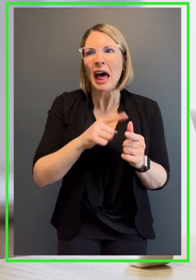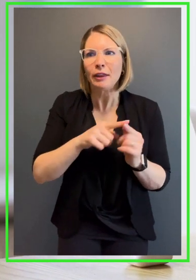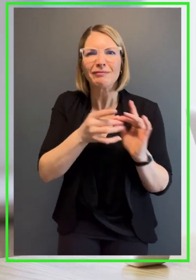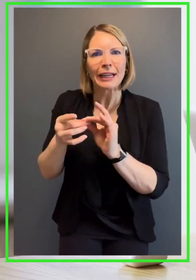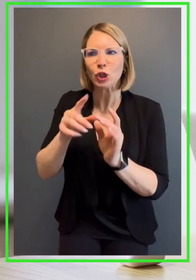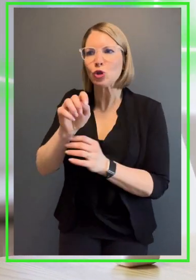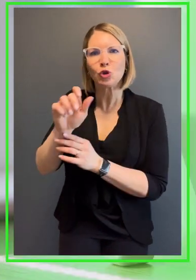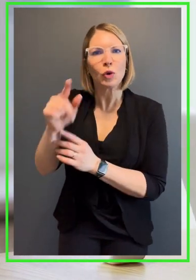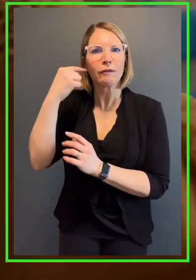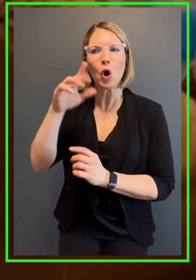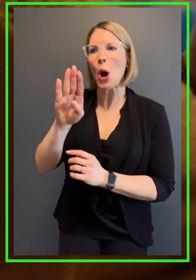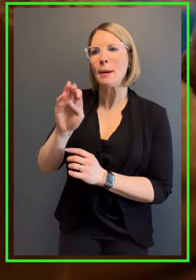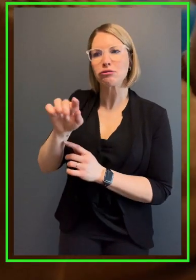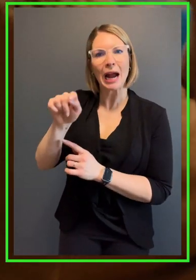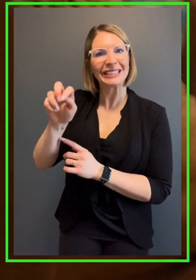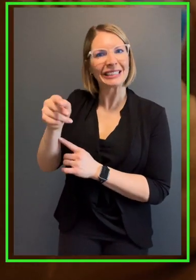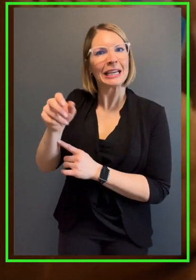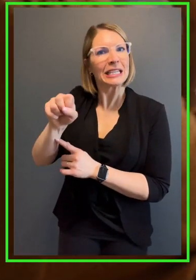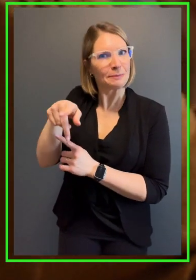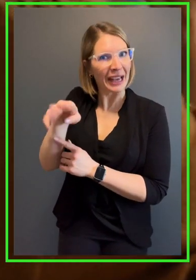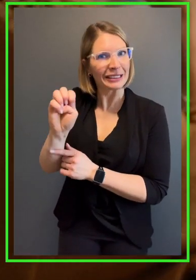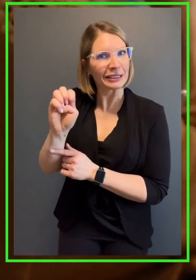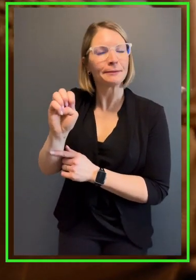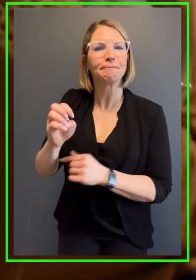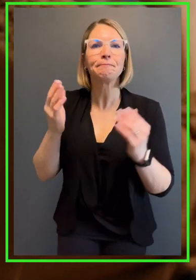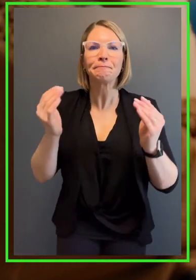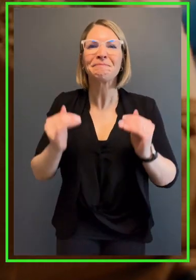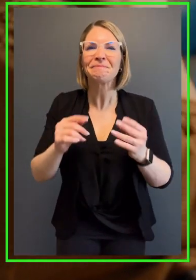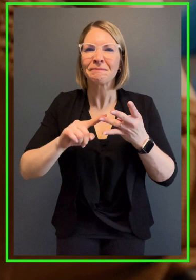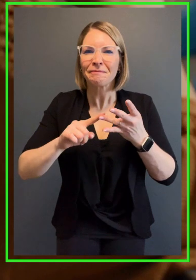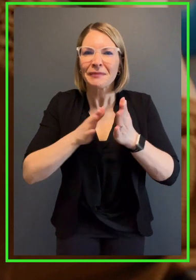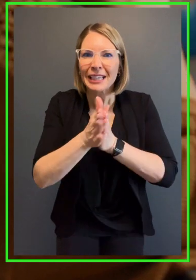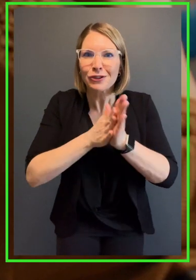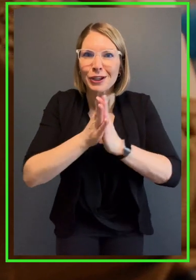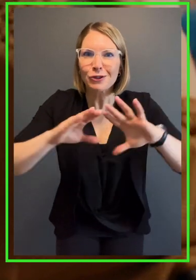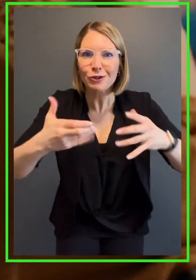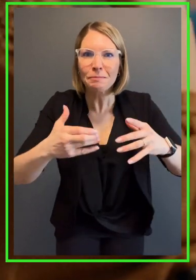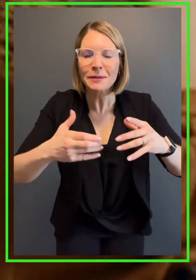tools. Our Accessibility Interest Group is for you to meet every month to discuss topics of mutual interest and